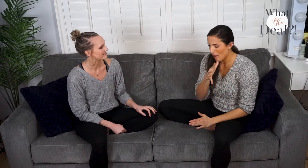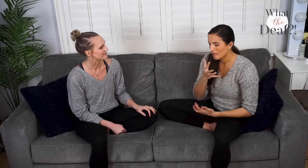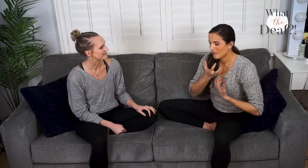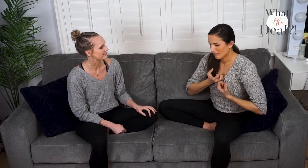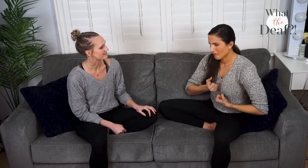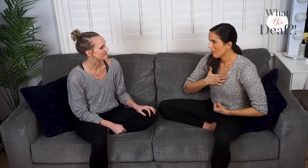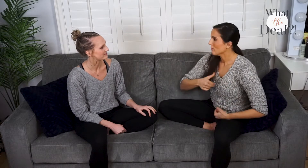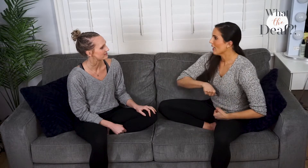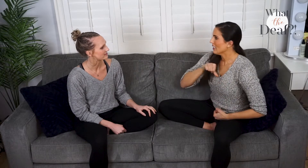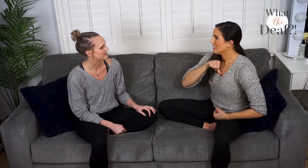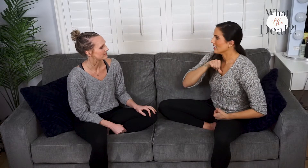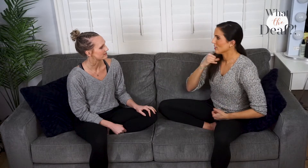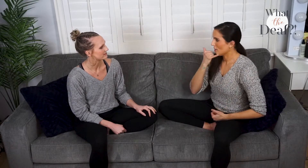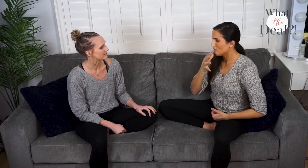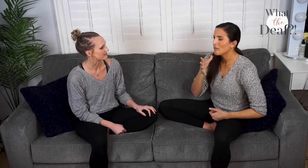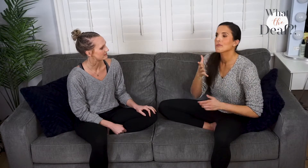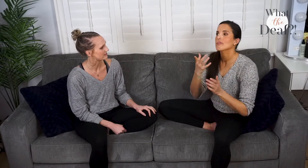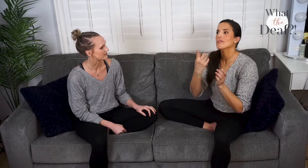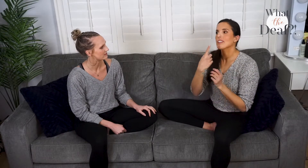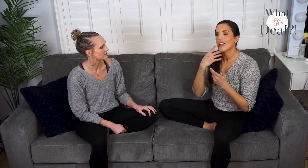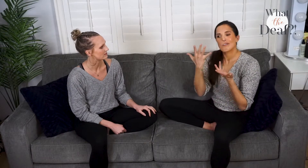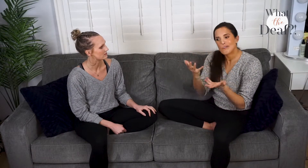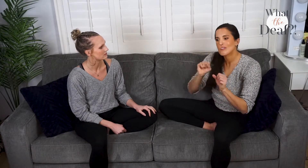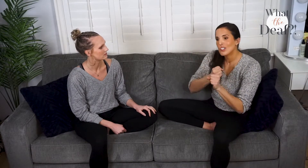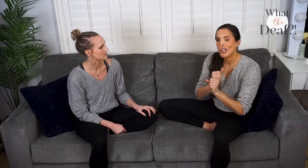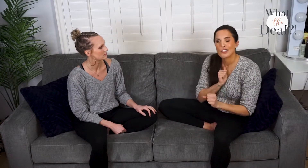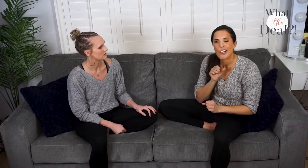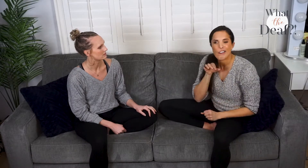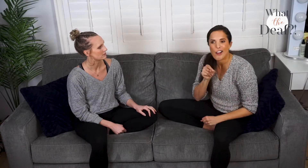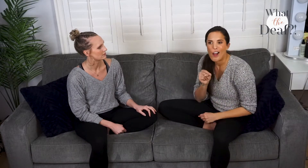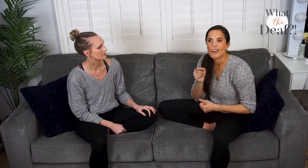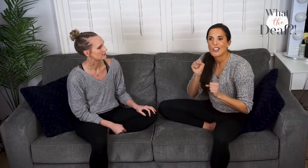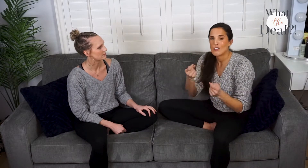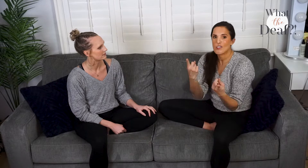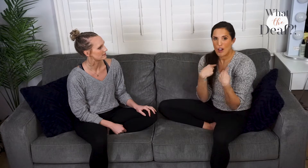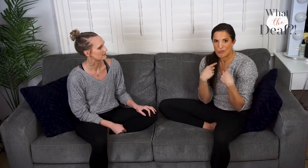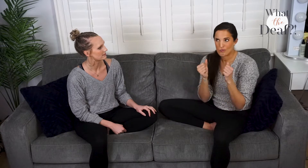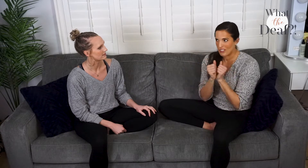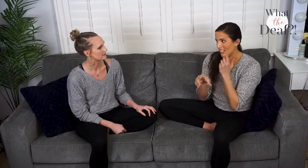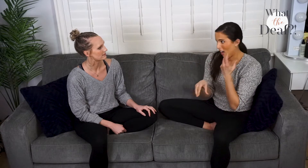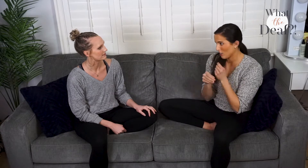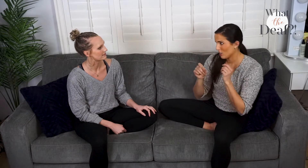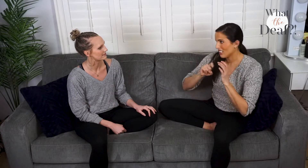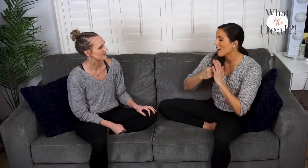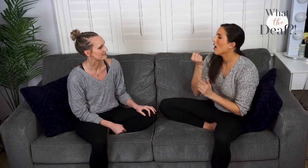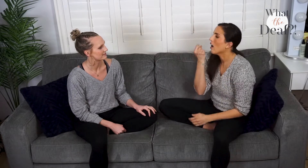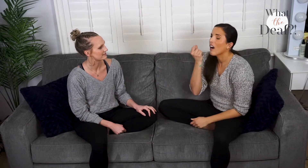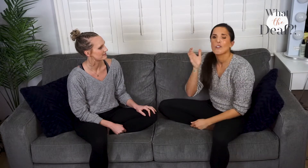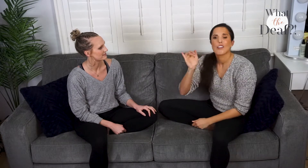I swallowed my pride and called her. And I said, "Hey, we locked ourselves out. Can you come over with an extra key?"